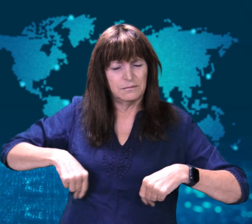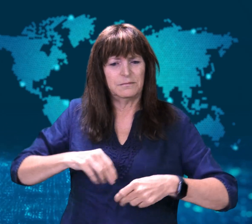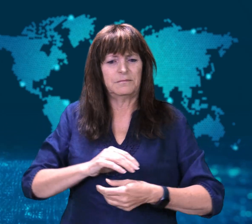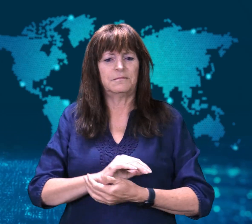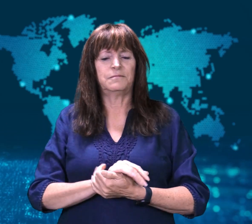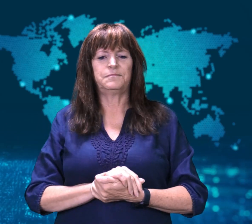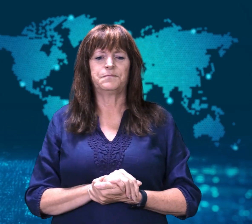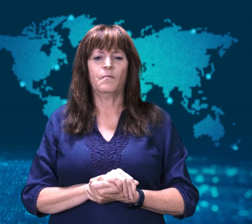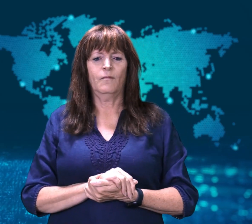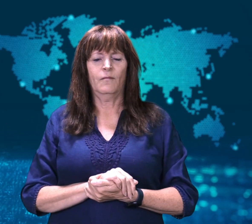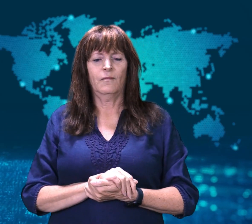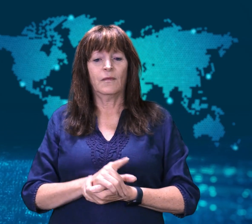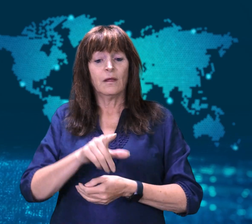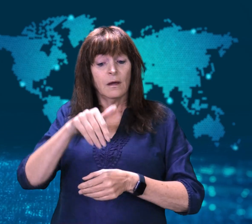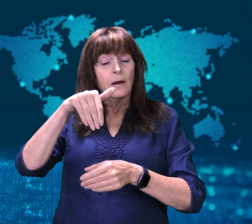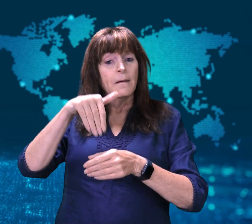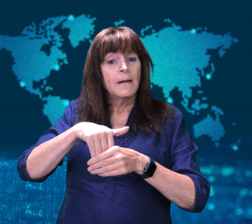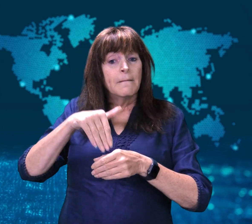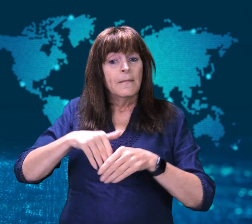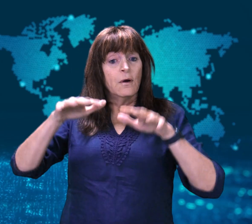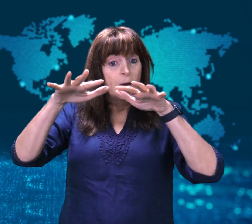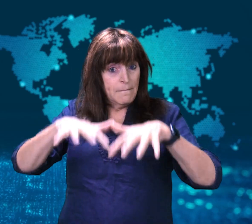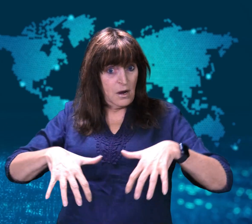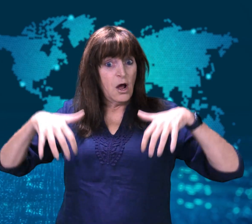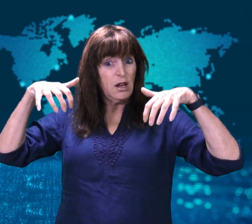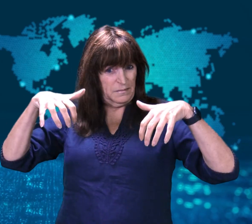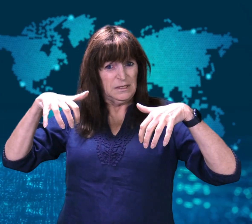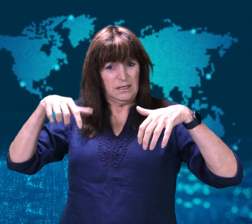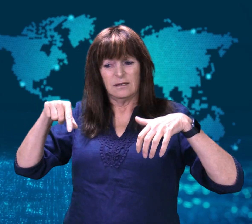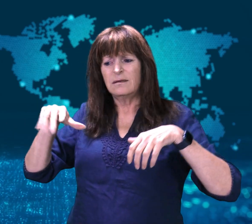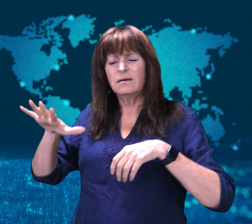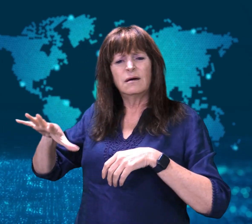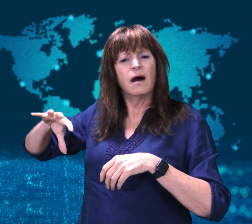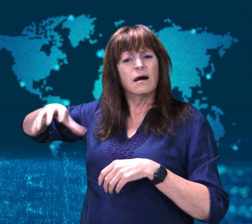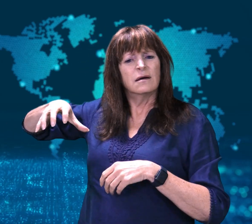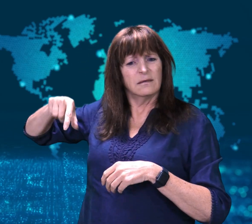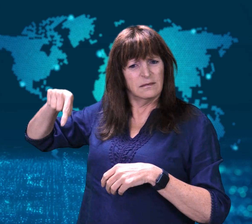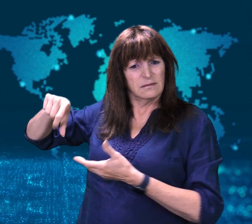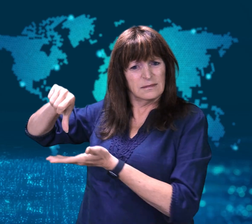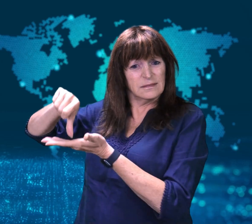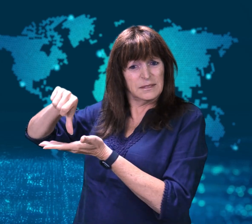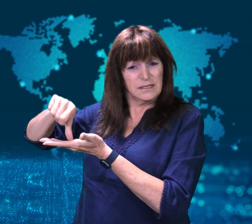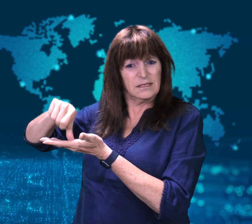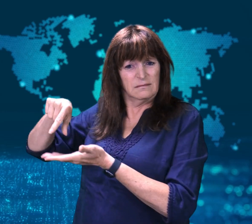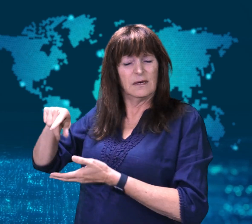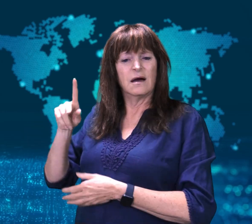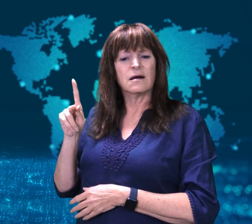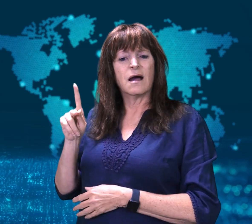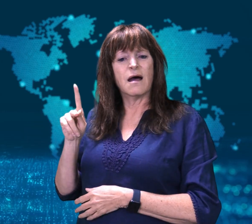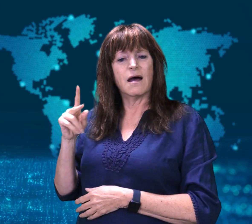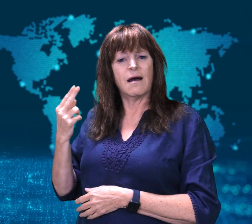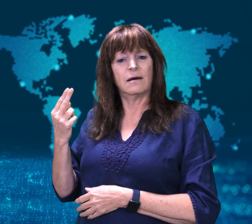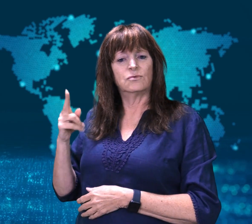Members of Parliament from the hardest-hit Khuzestan